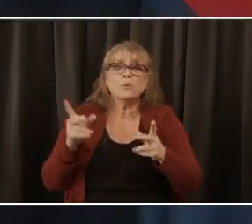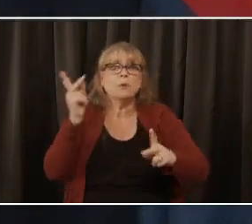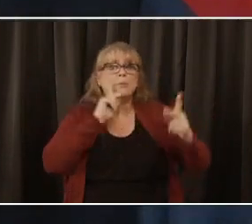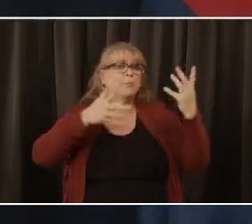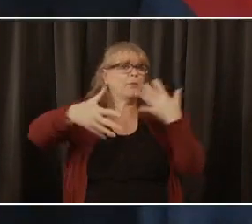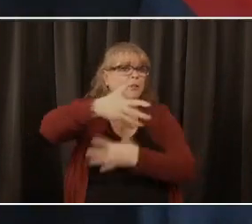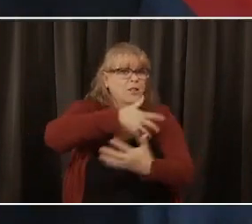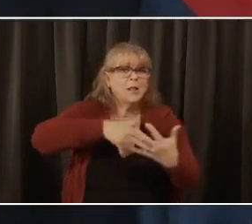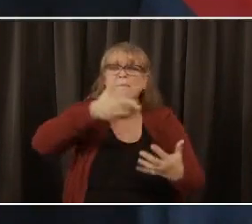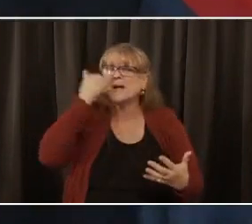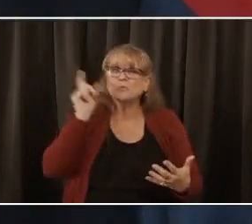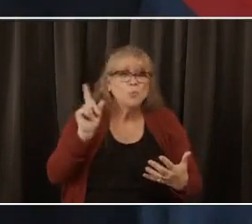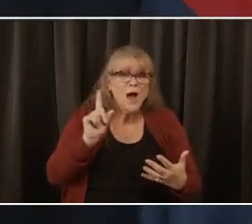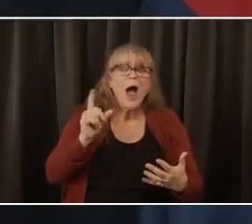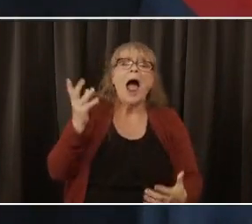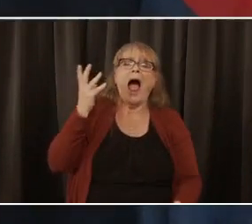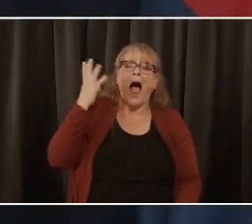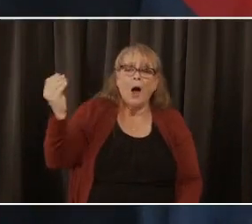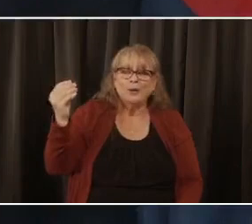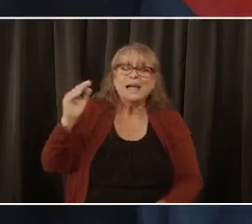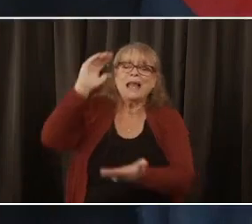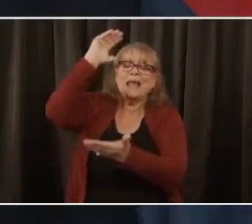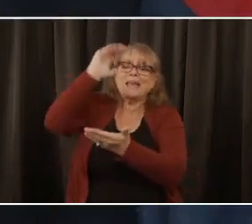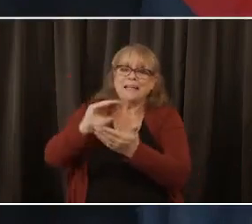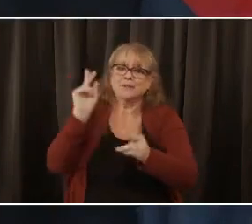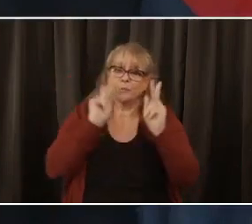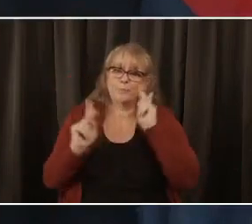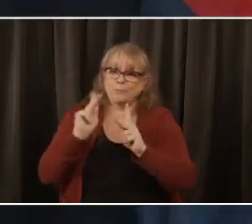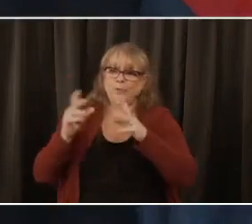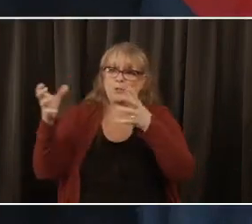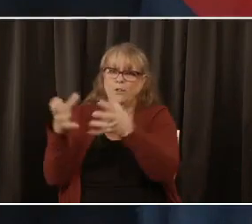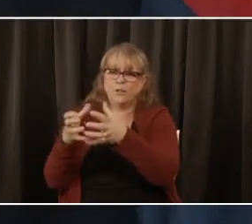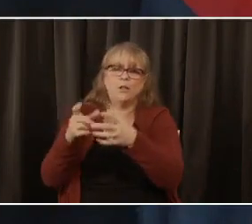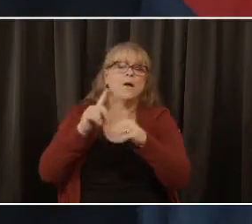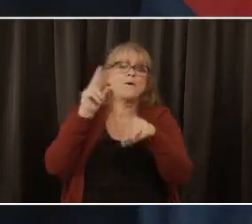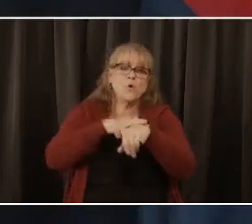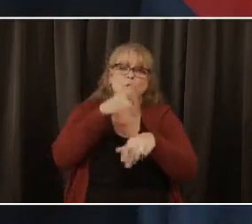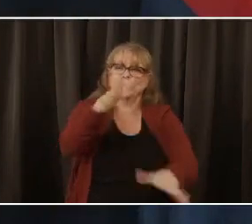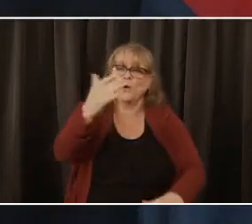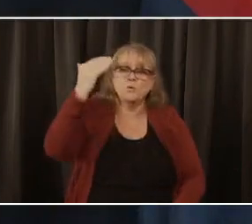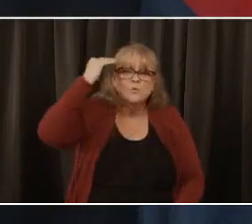We have prevented a greater uptick in cases we've limited our losses here in Colorado.